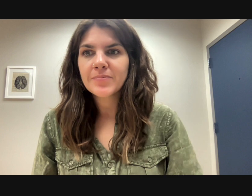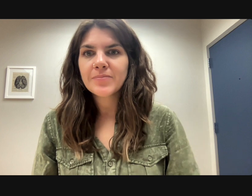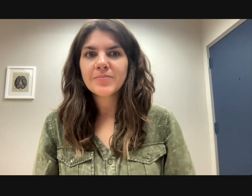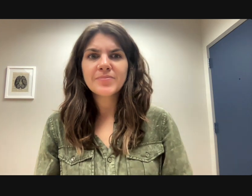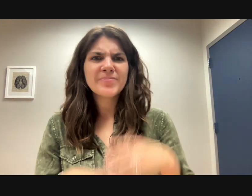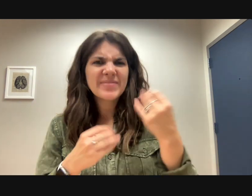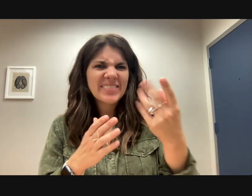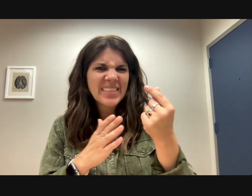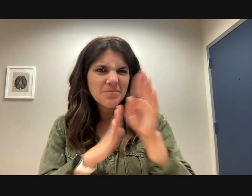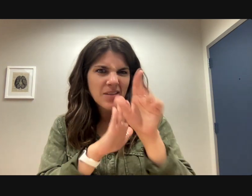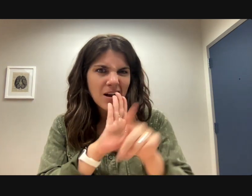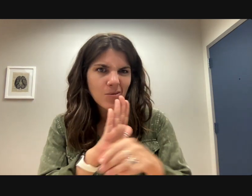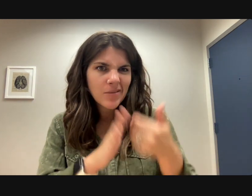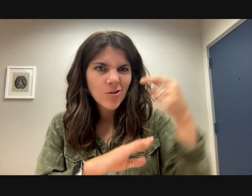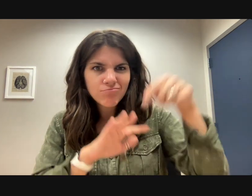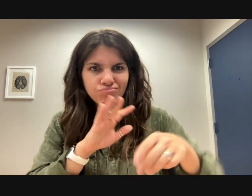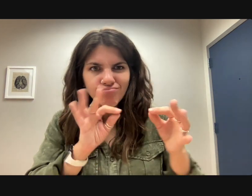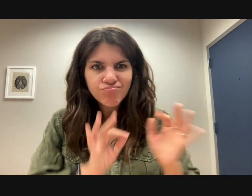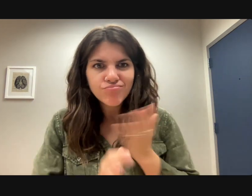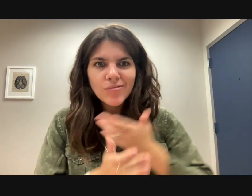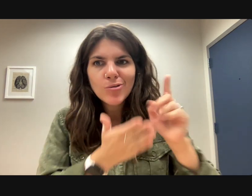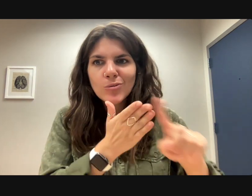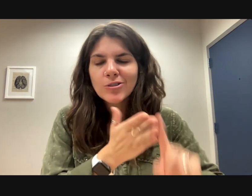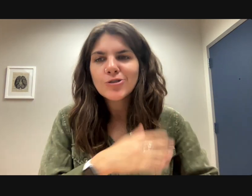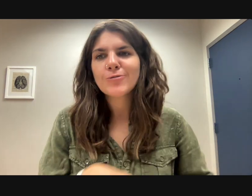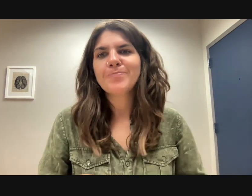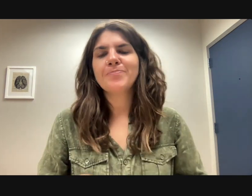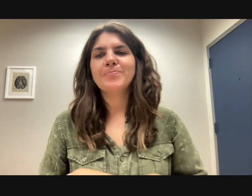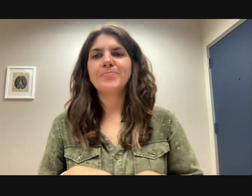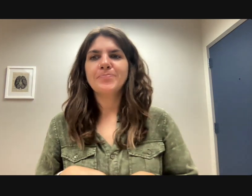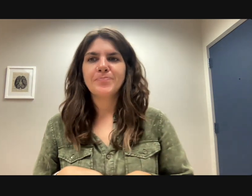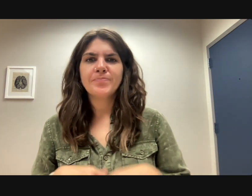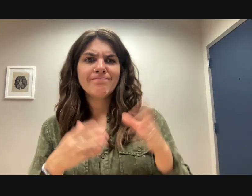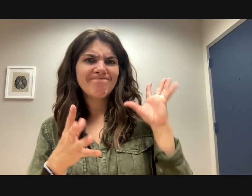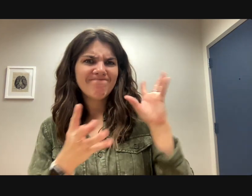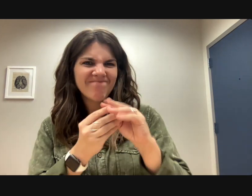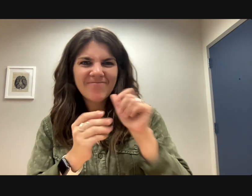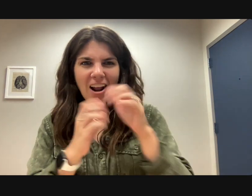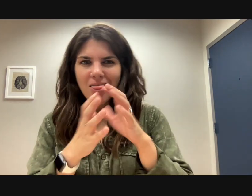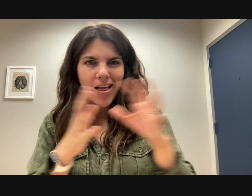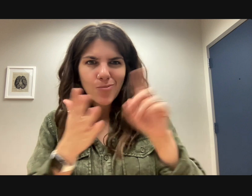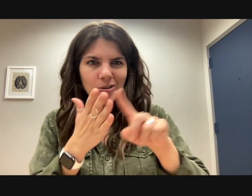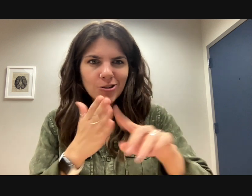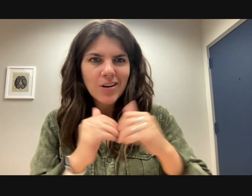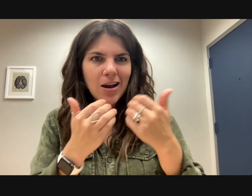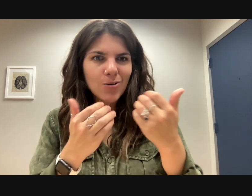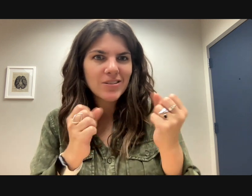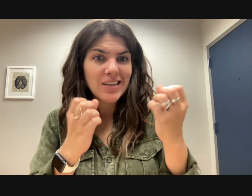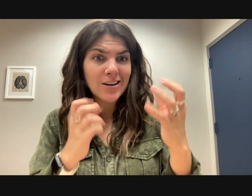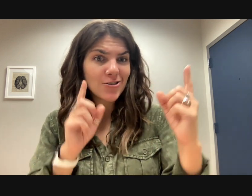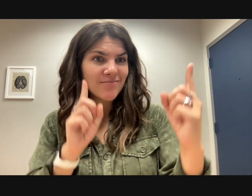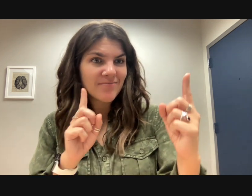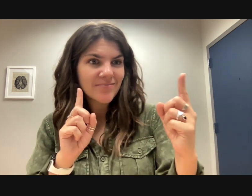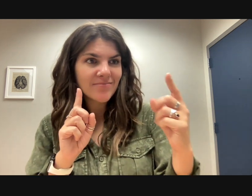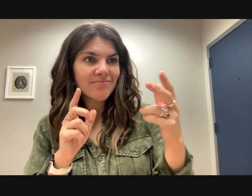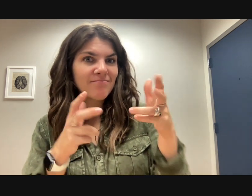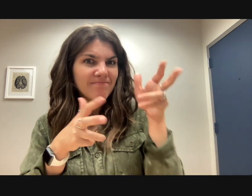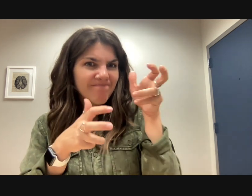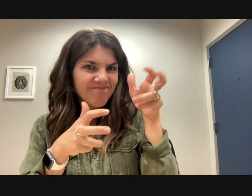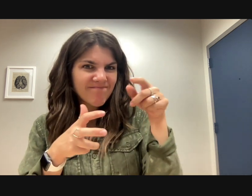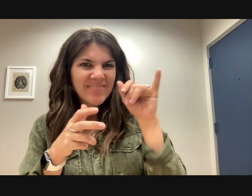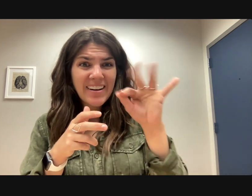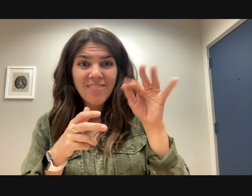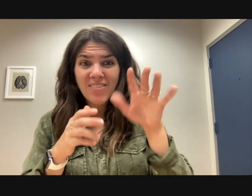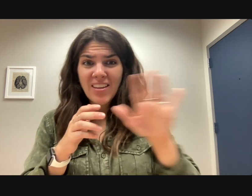To give a little background information before diving further into our research: So far there has not been a lot of research on how signers perceive each other when